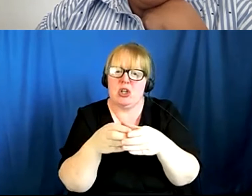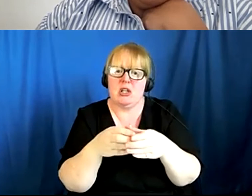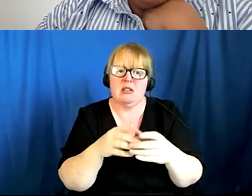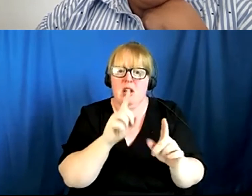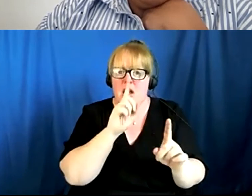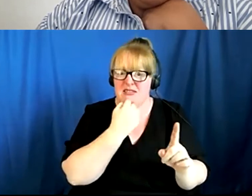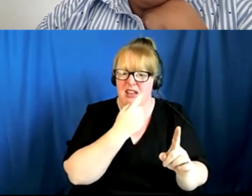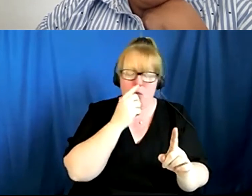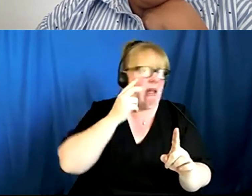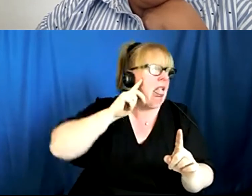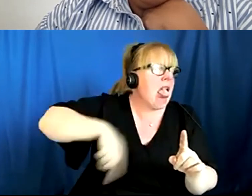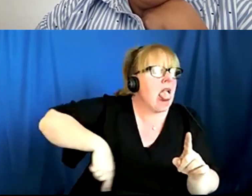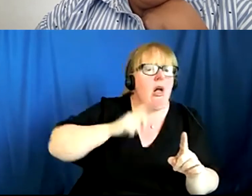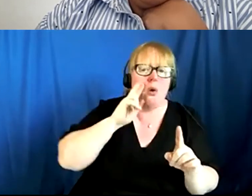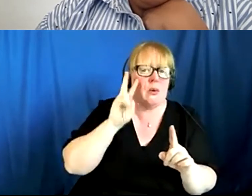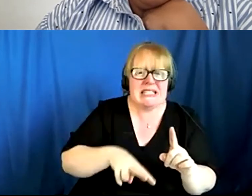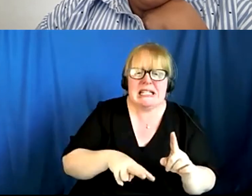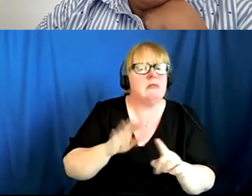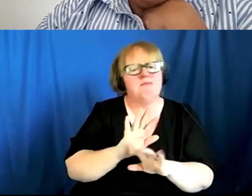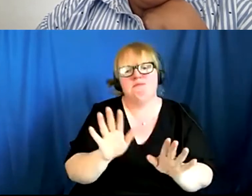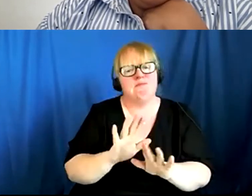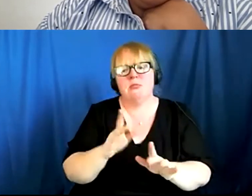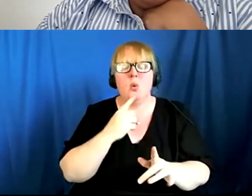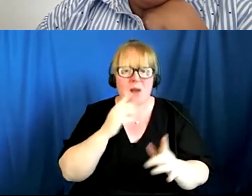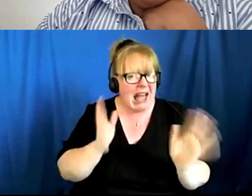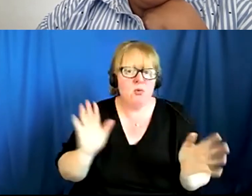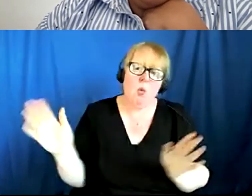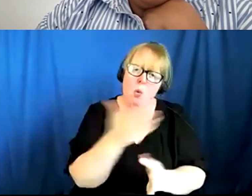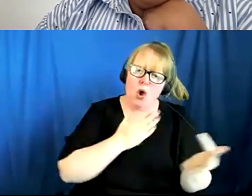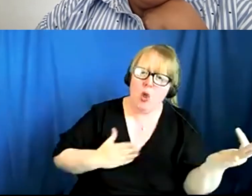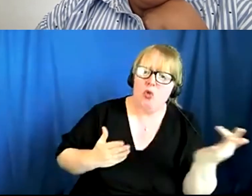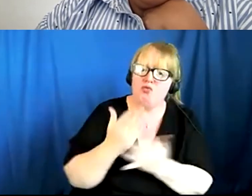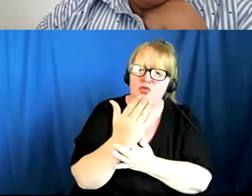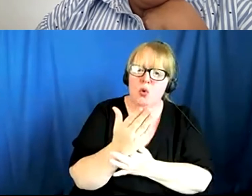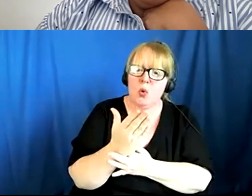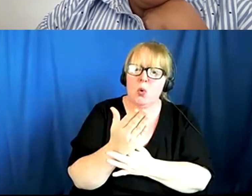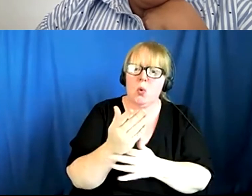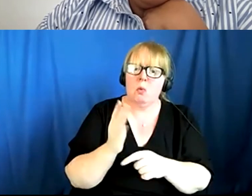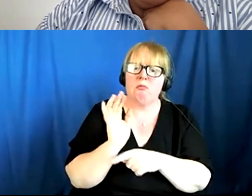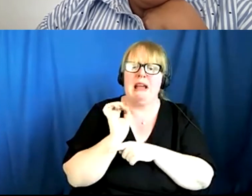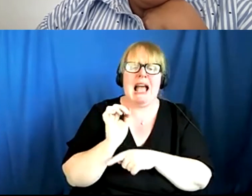process of anti-racism, and, and so on, and so on. And I think it's to recognise as well when to step